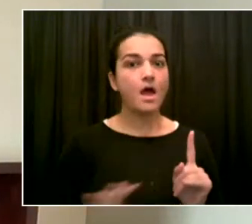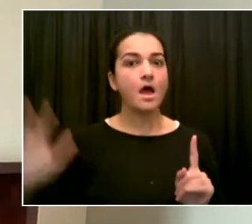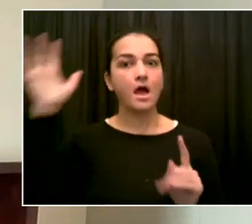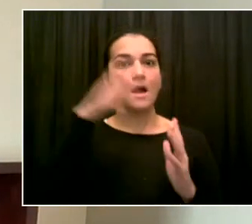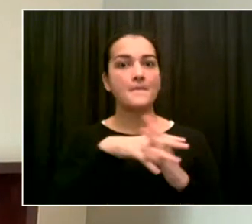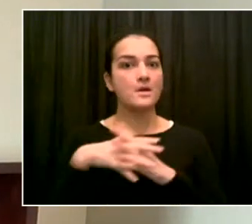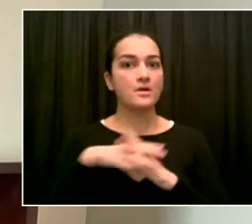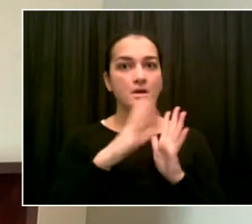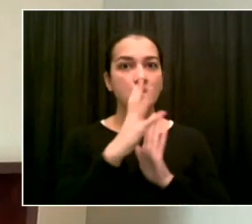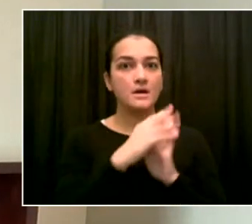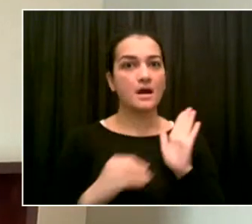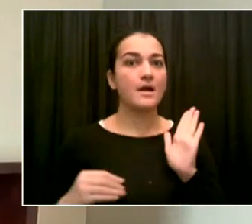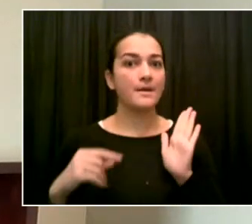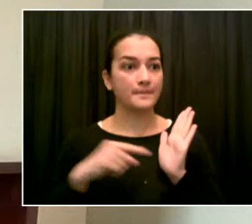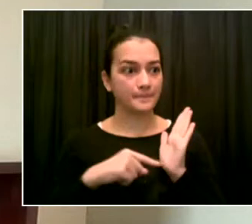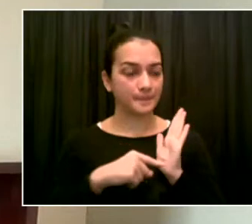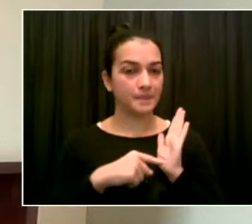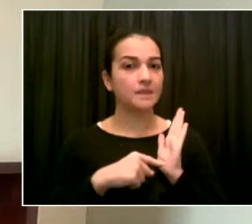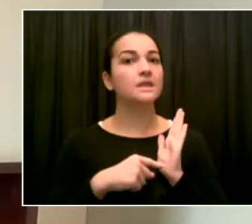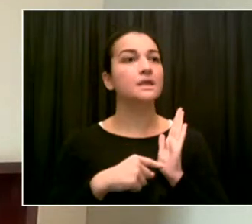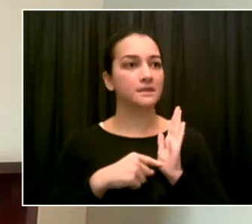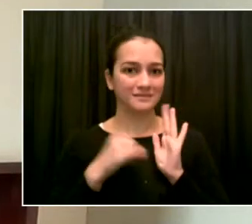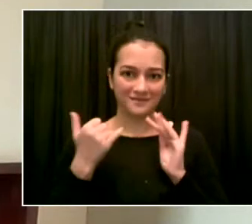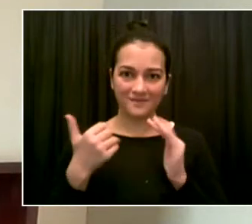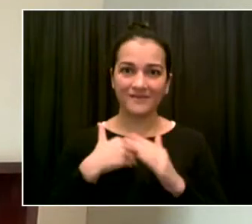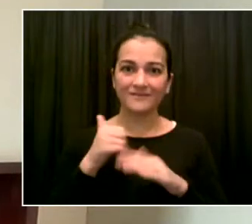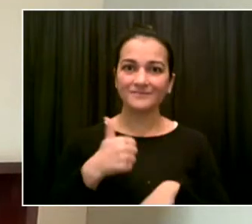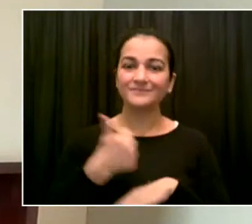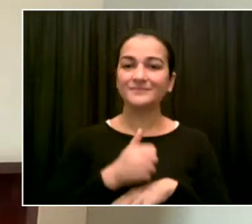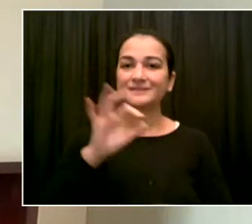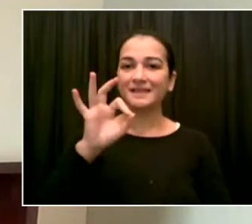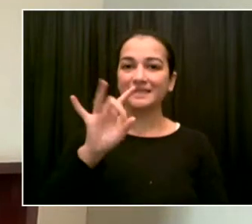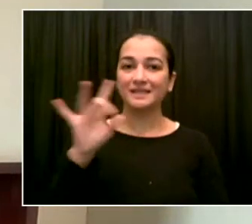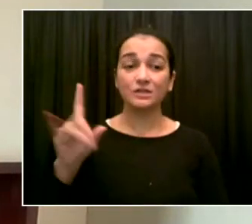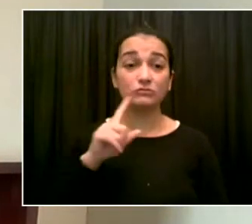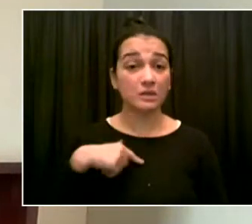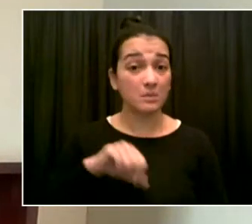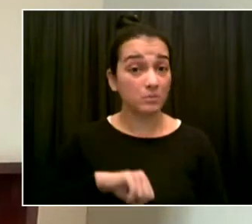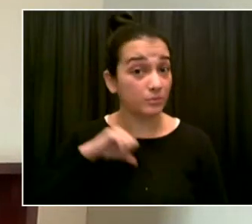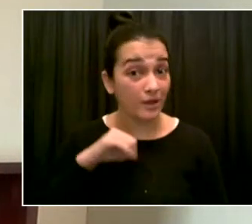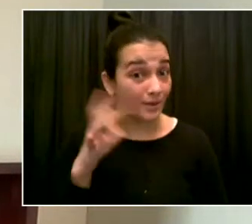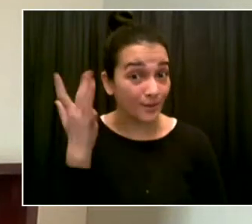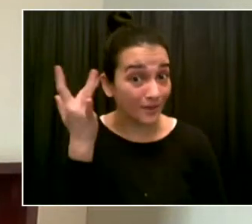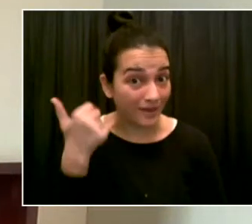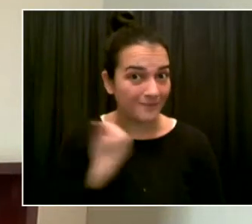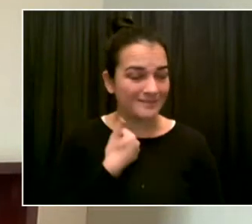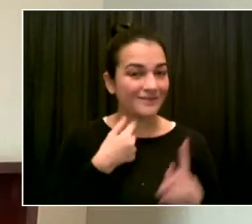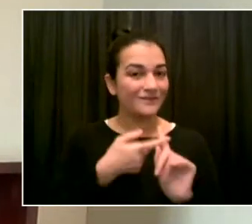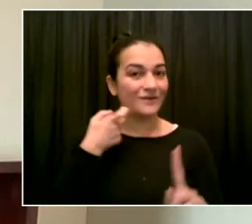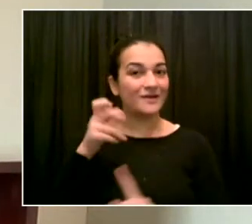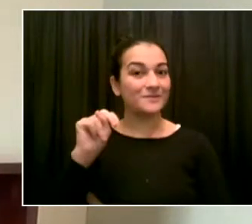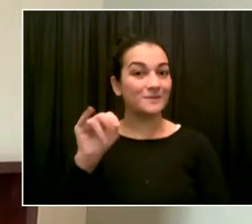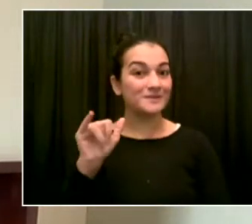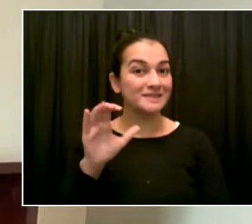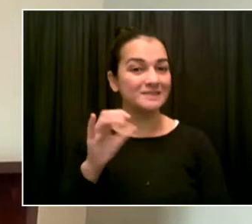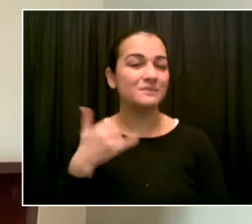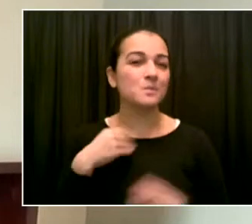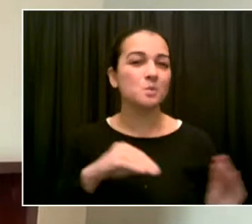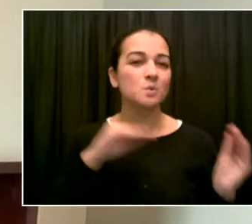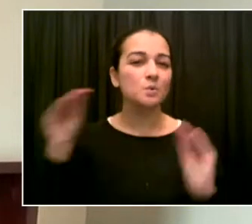LOCATED IN WASHINGTON DC, I WANT TO MENTION THAT NEW YORK IS MY HOMETOWN AND I HAVE A GREAT